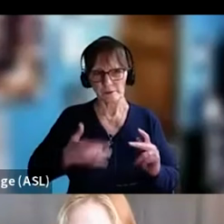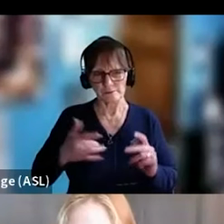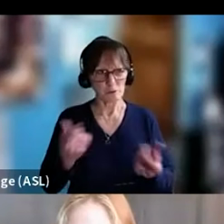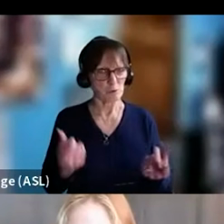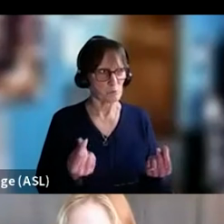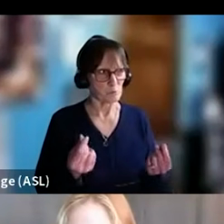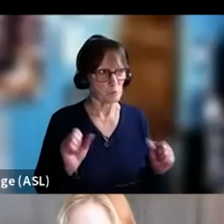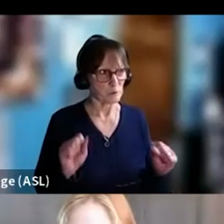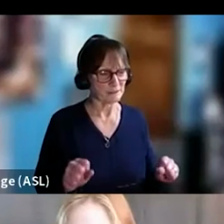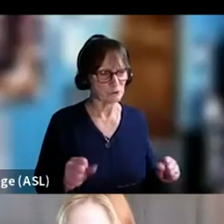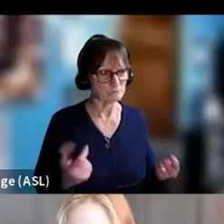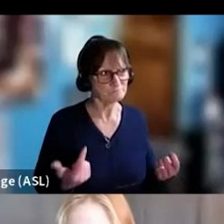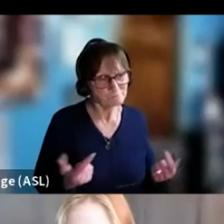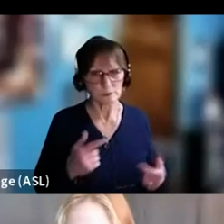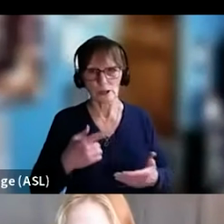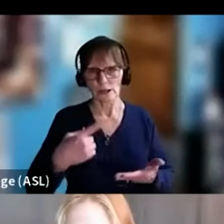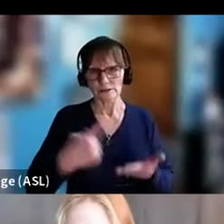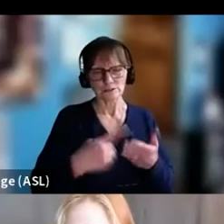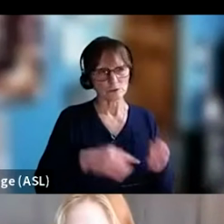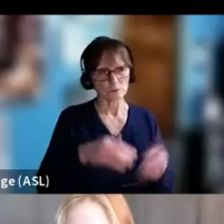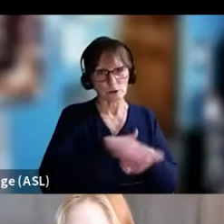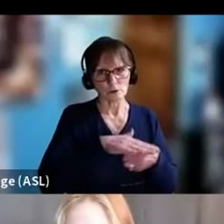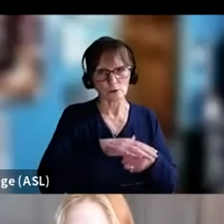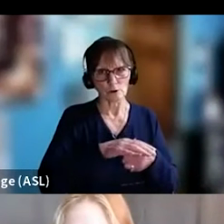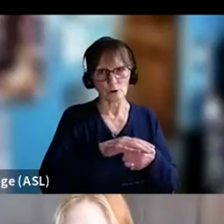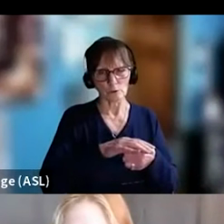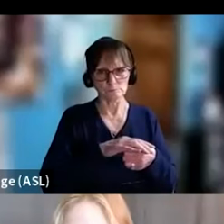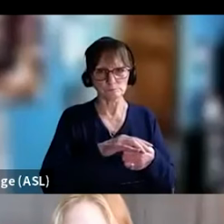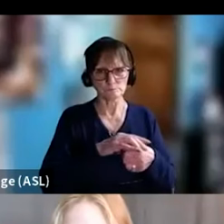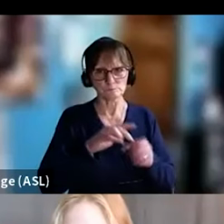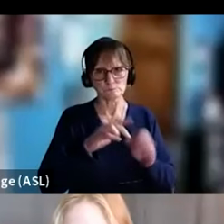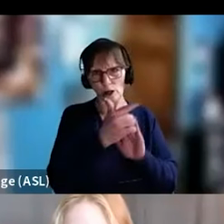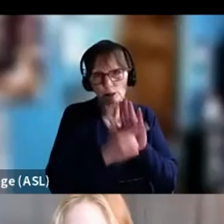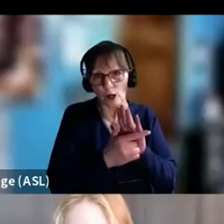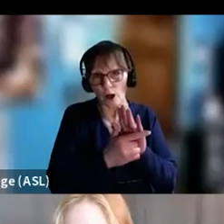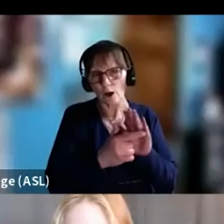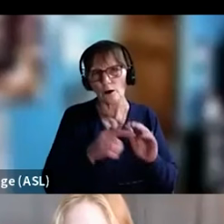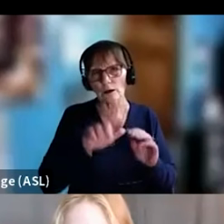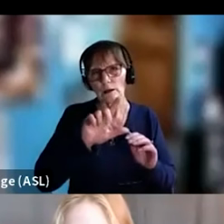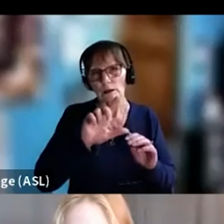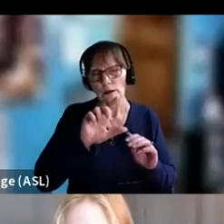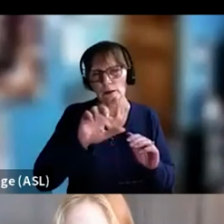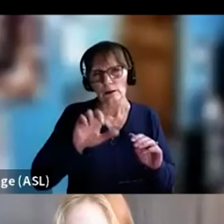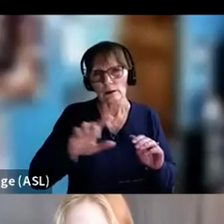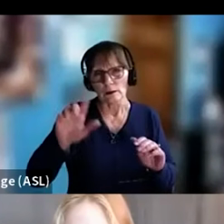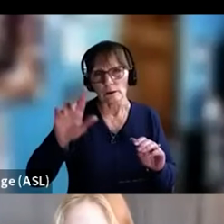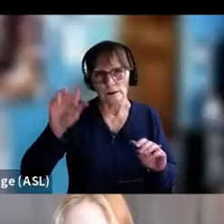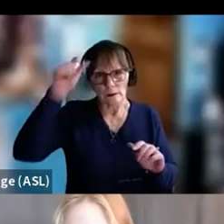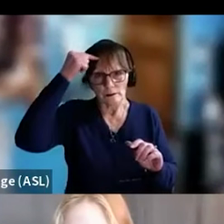It's like talk to your legislators and your decision makers and when people are pushing back against affordable housing,